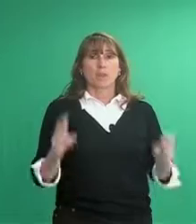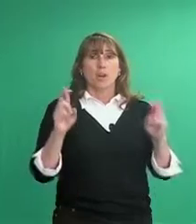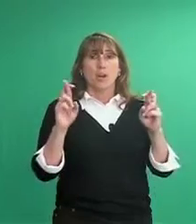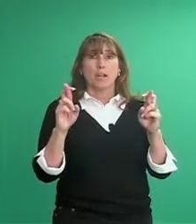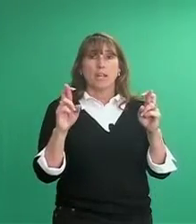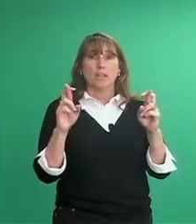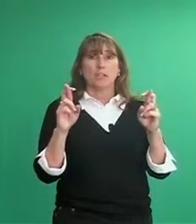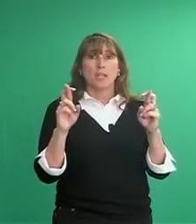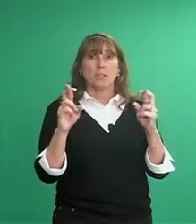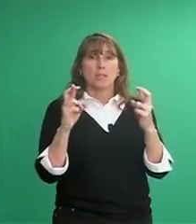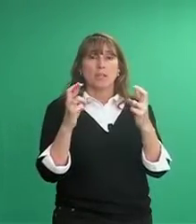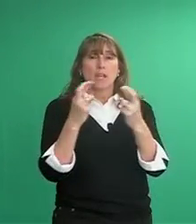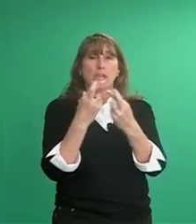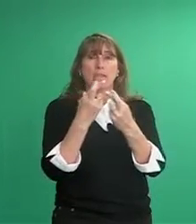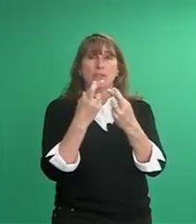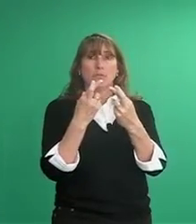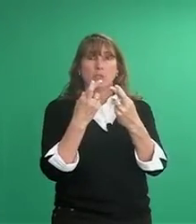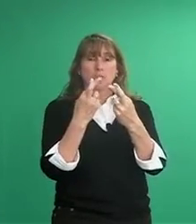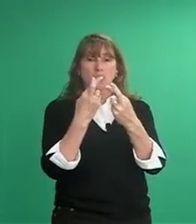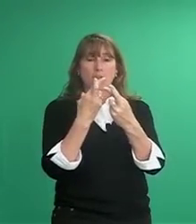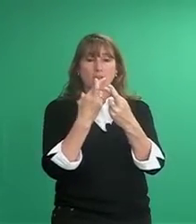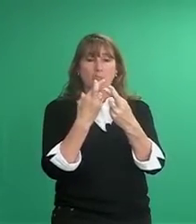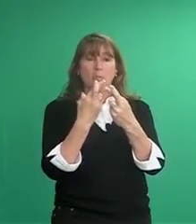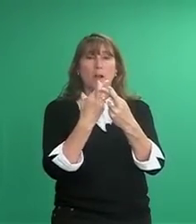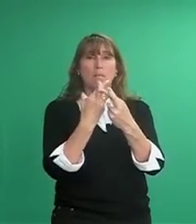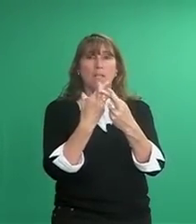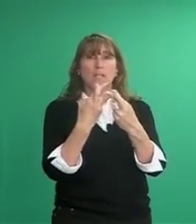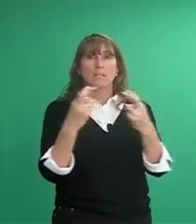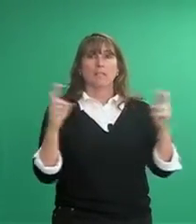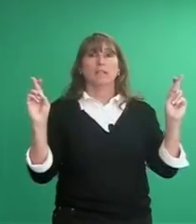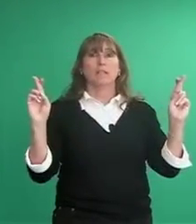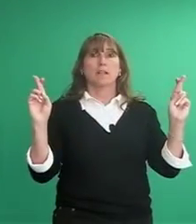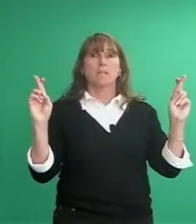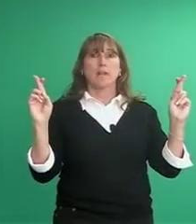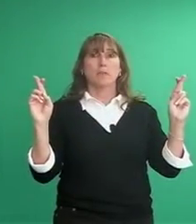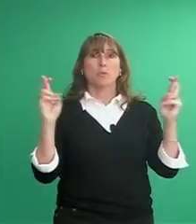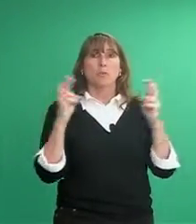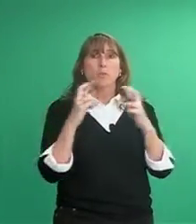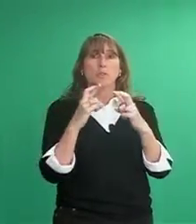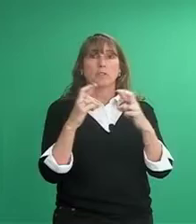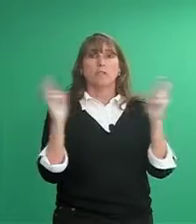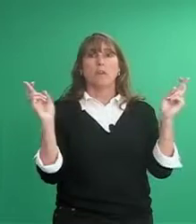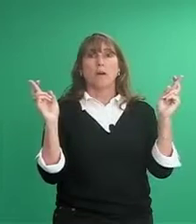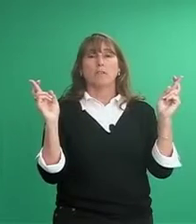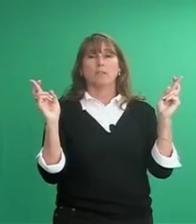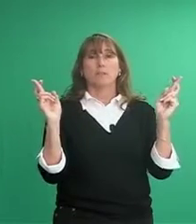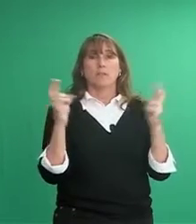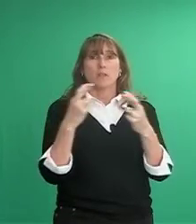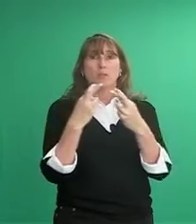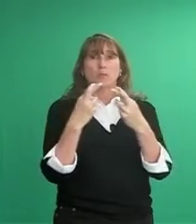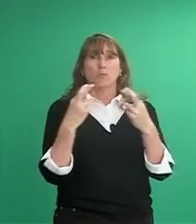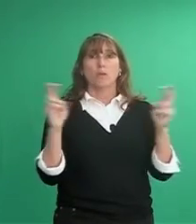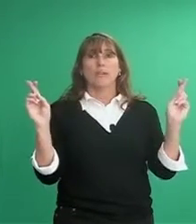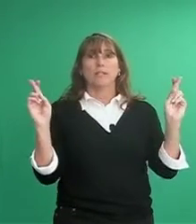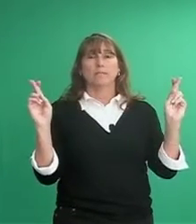R handshape, and then you can start palm in, and then come out, or just go out so ready